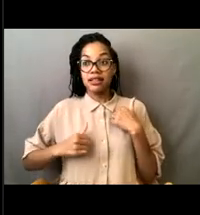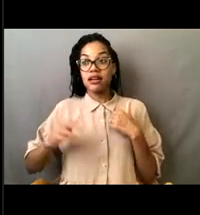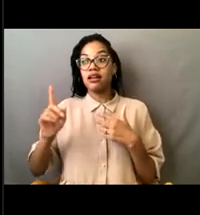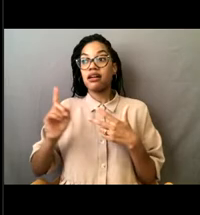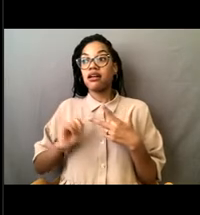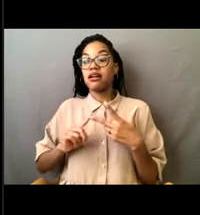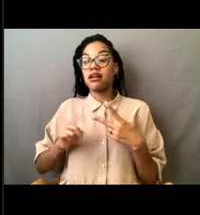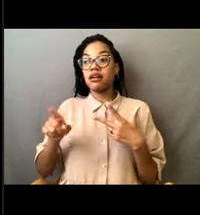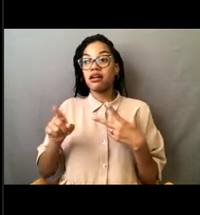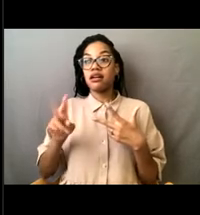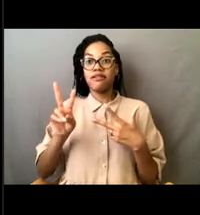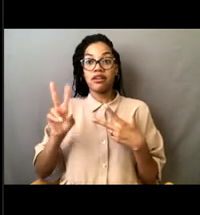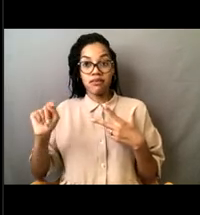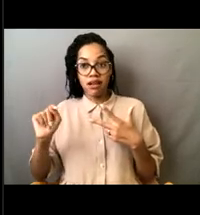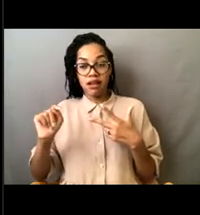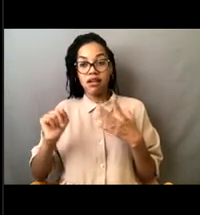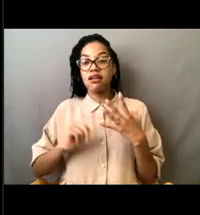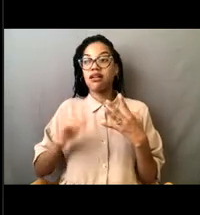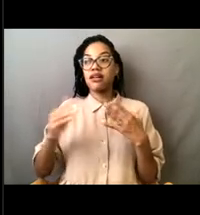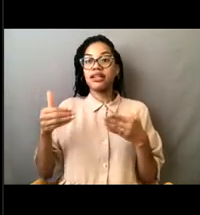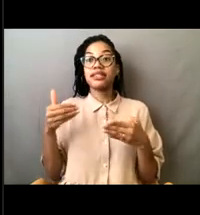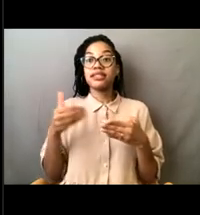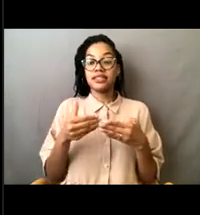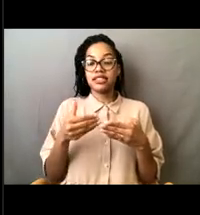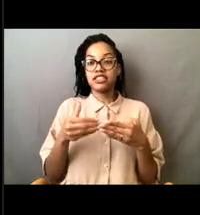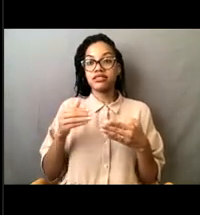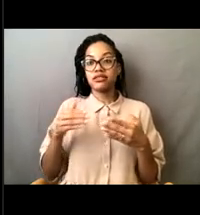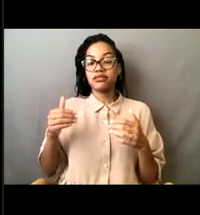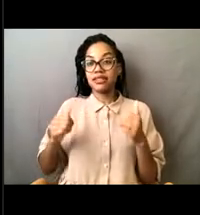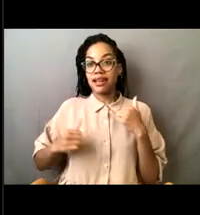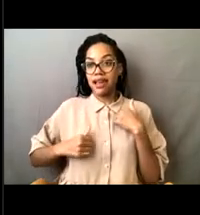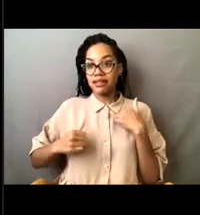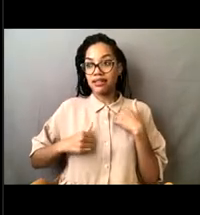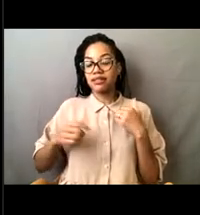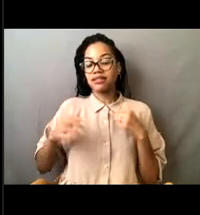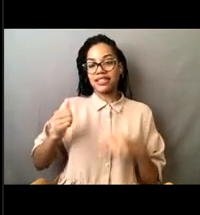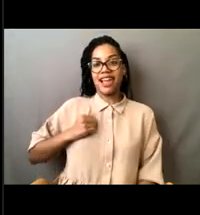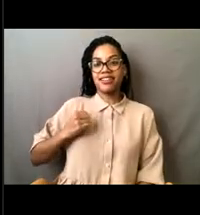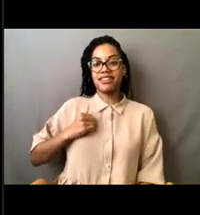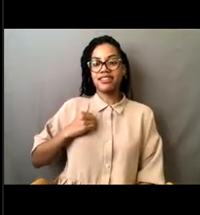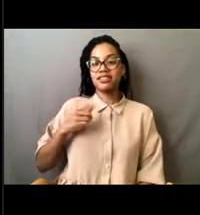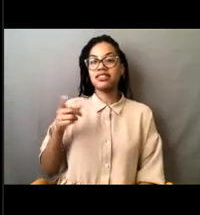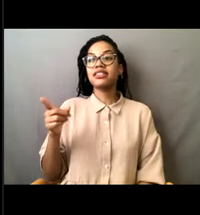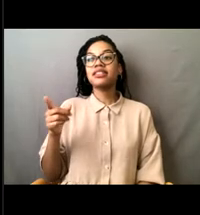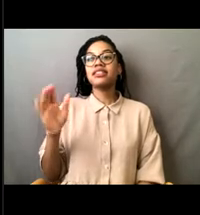Sam says next to Canada, Garrett thinks maybe Boston, Laura thinks maybe by the Mississippi River,